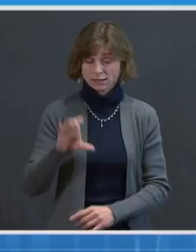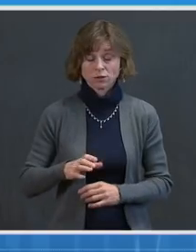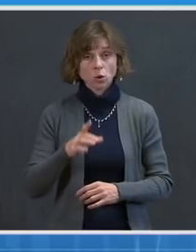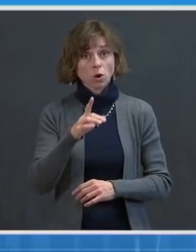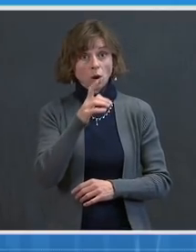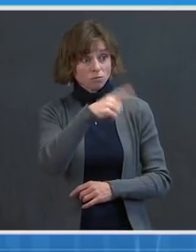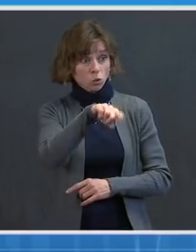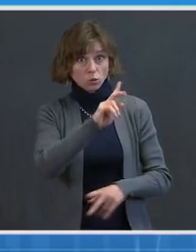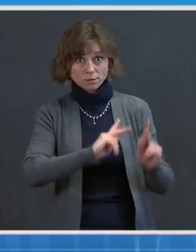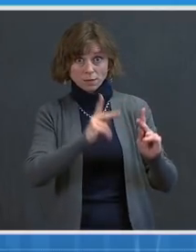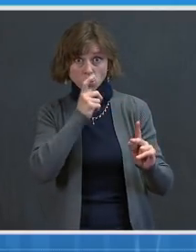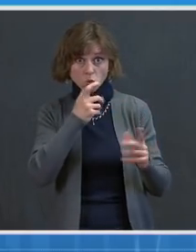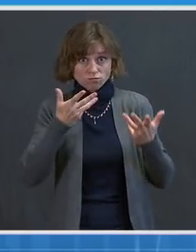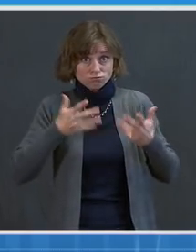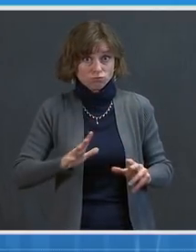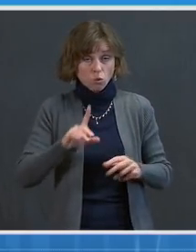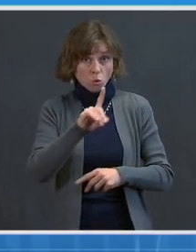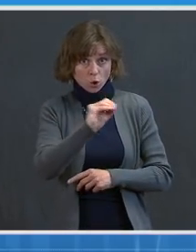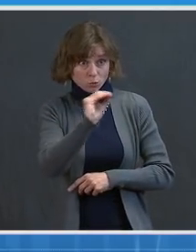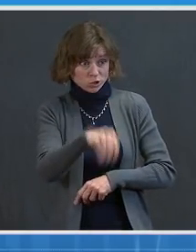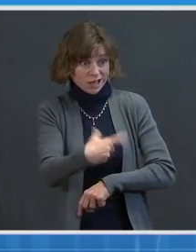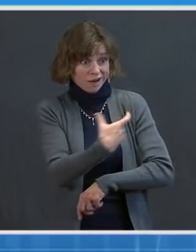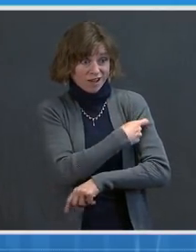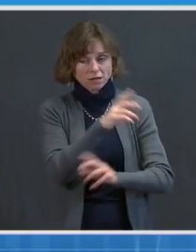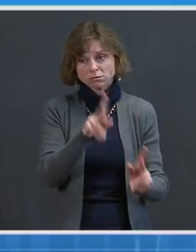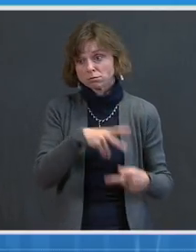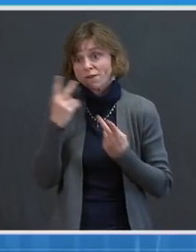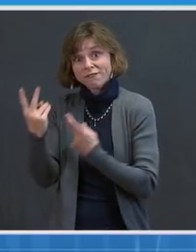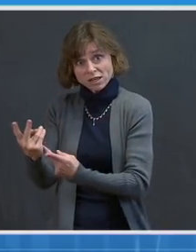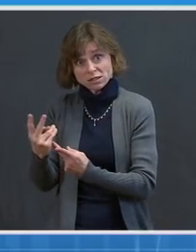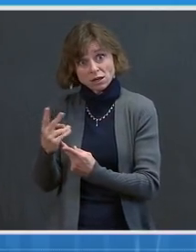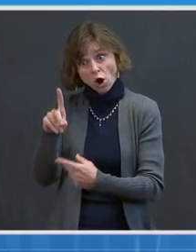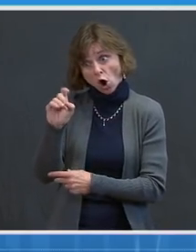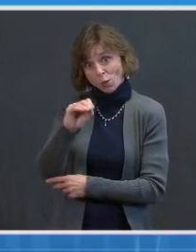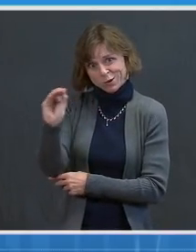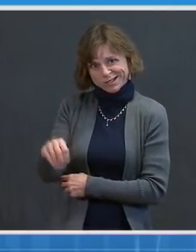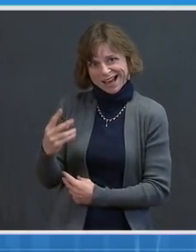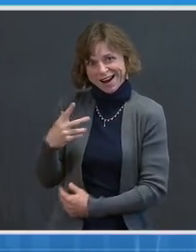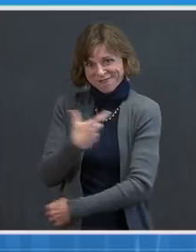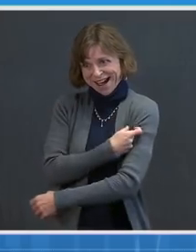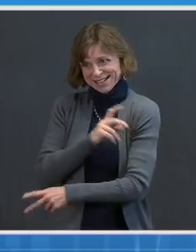with other fully vaccinated people in small gatherings without wearing masks or physical distancing;